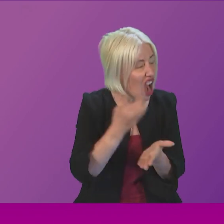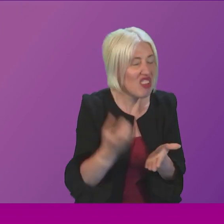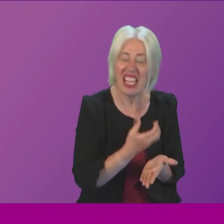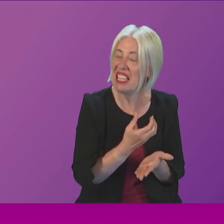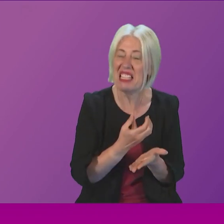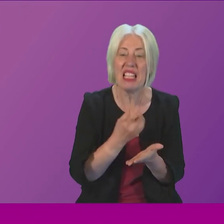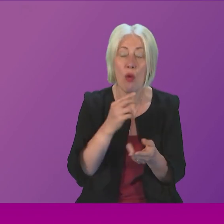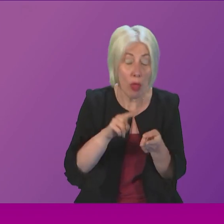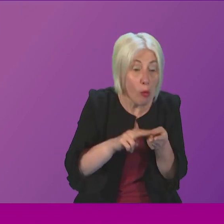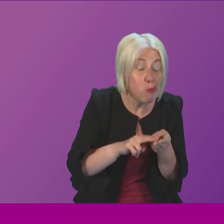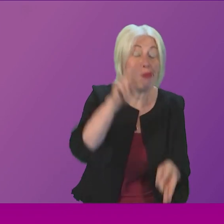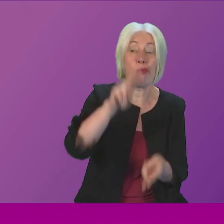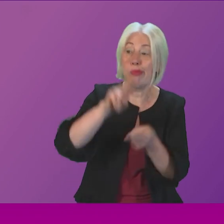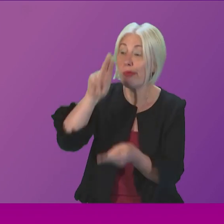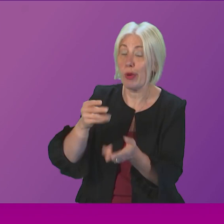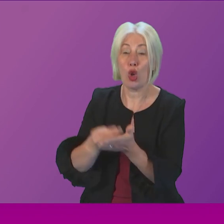inflation levels, is all too pervasive.